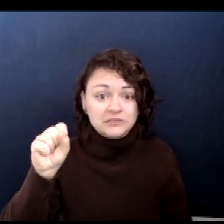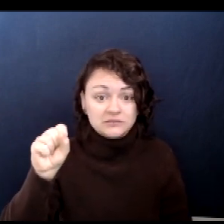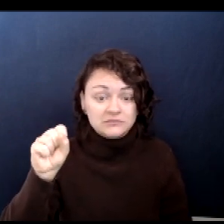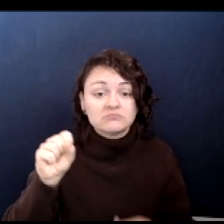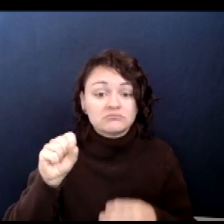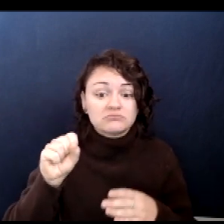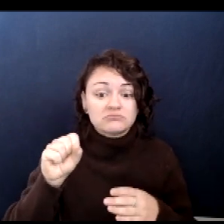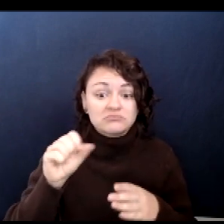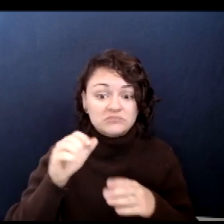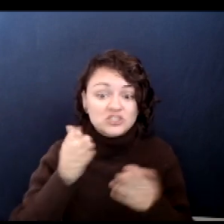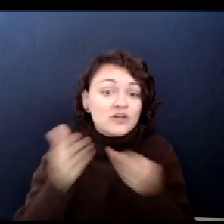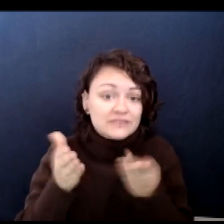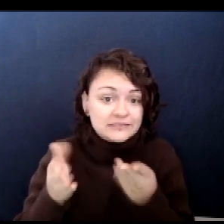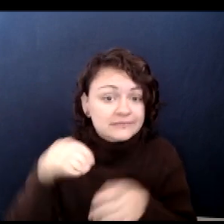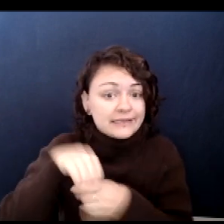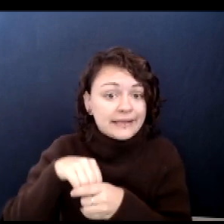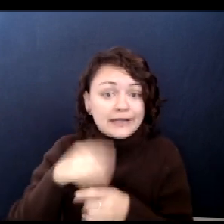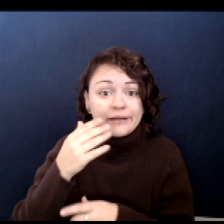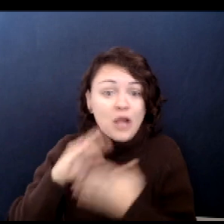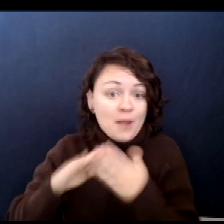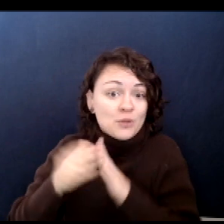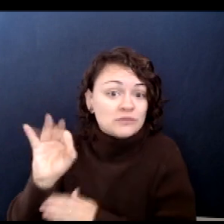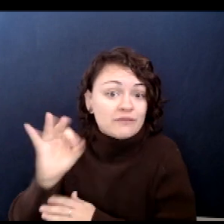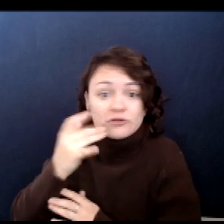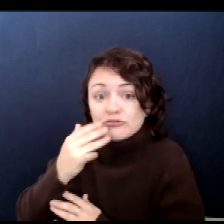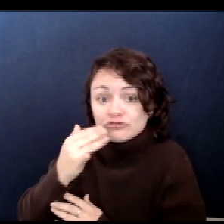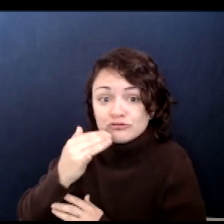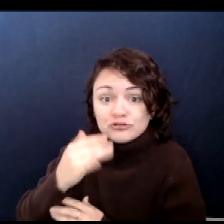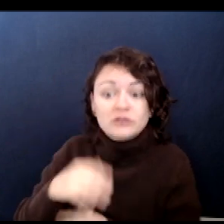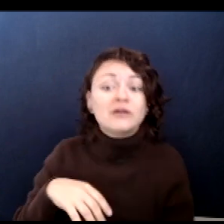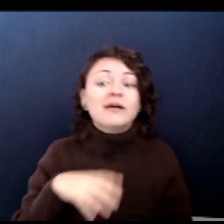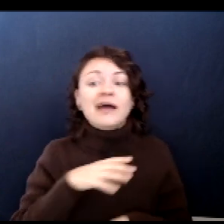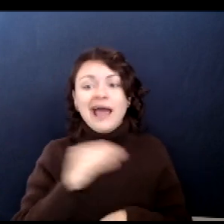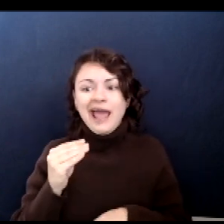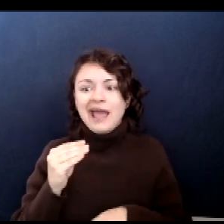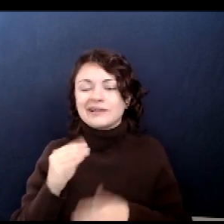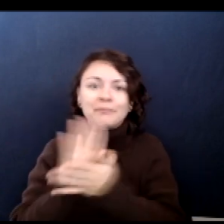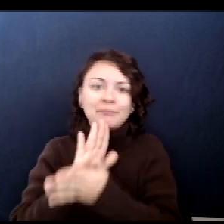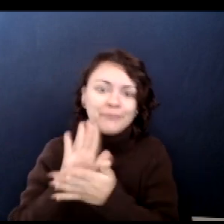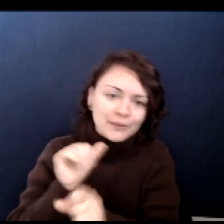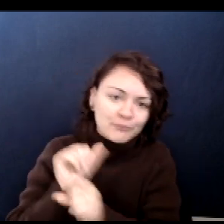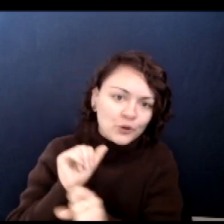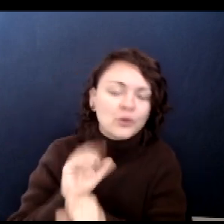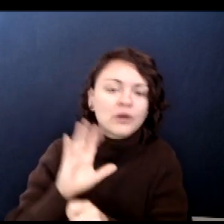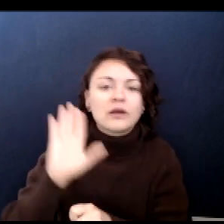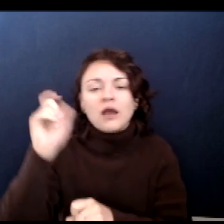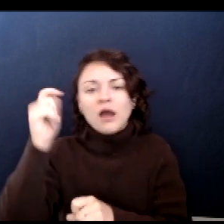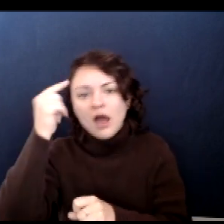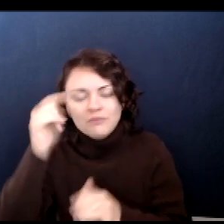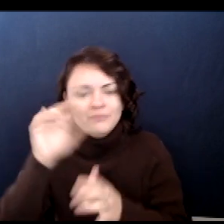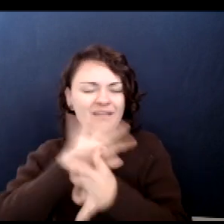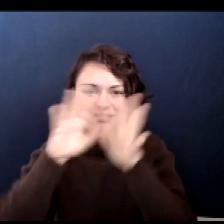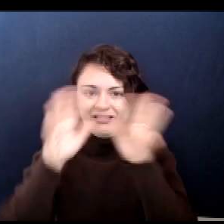The need to reduce state bureaucracy and paperwork required. The need to combat stigma for receipt of services,